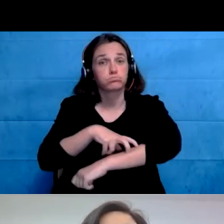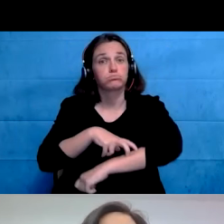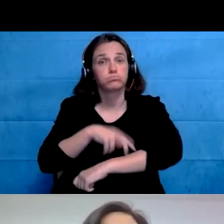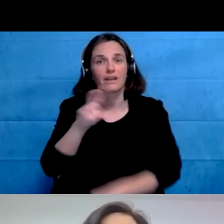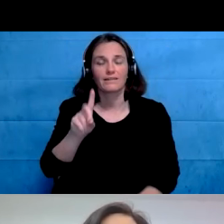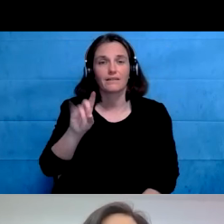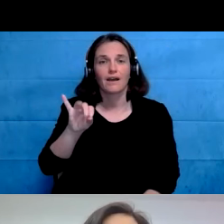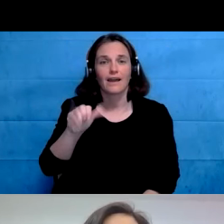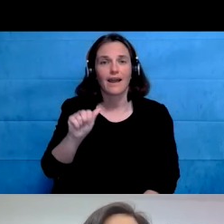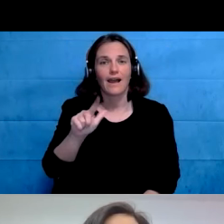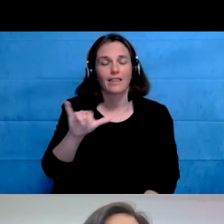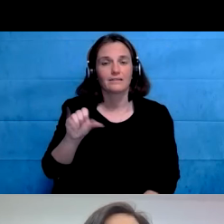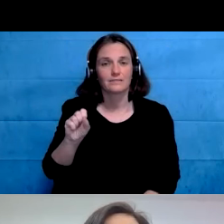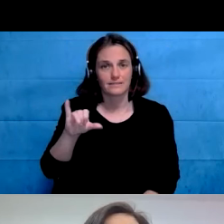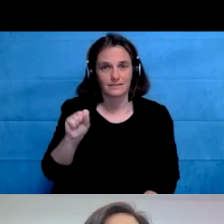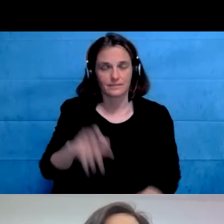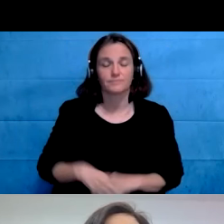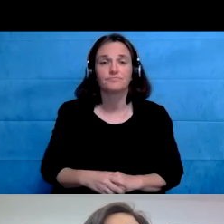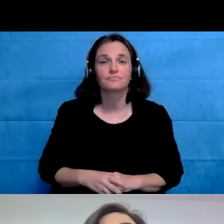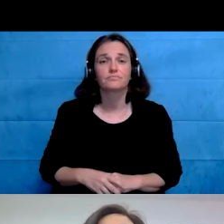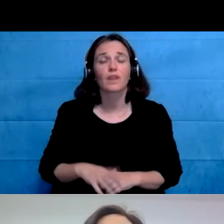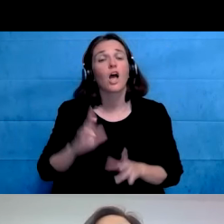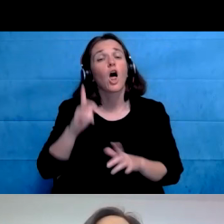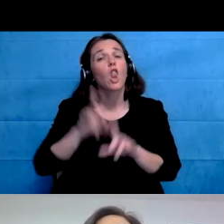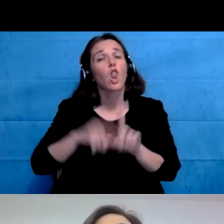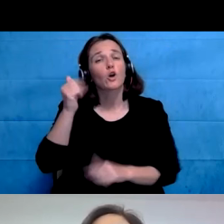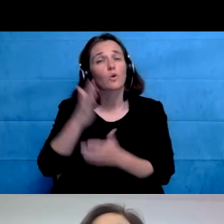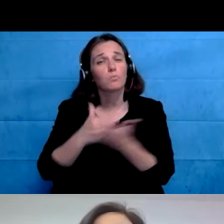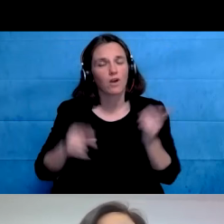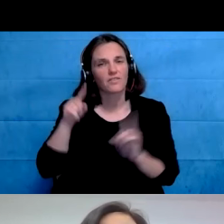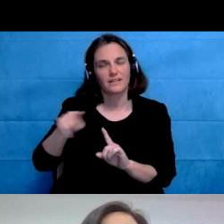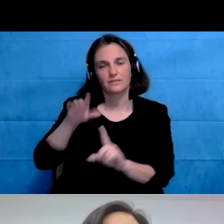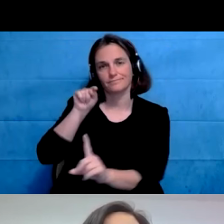A larger proportion of this disorder will be dedicated to the neuropsychiatric components,